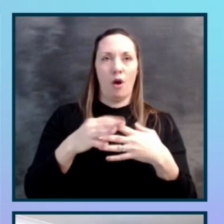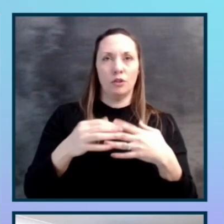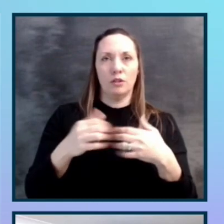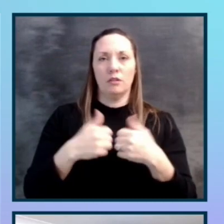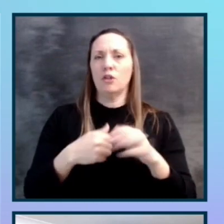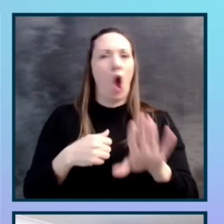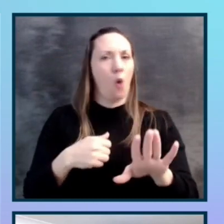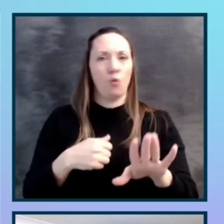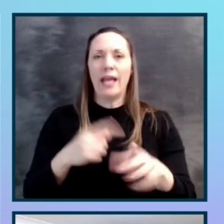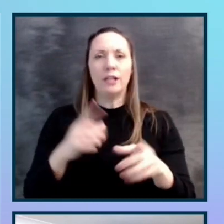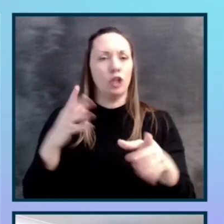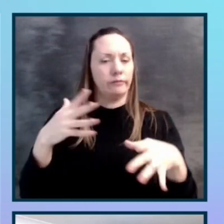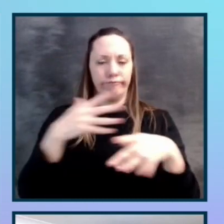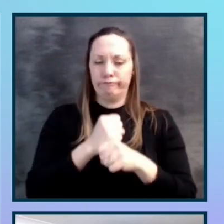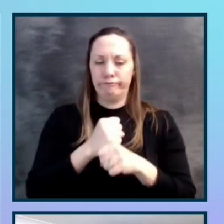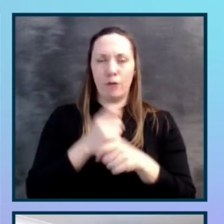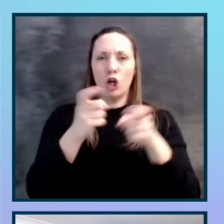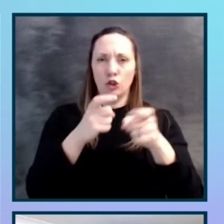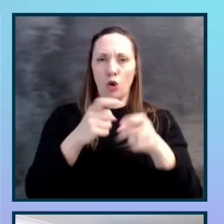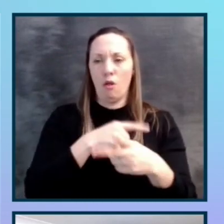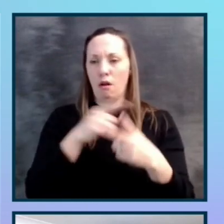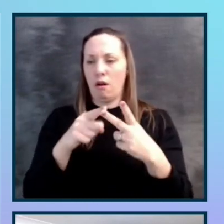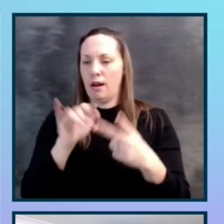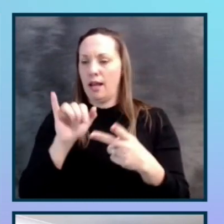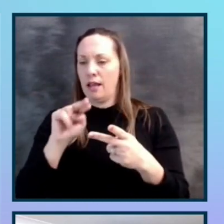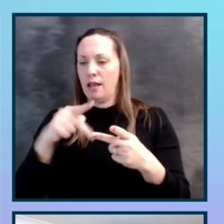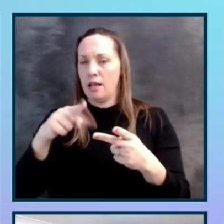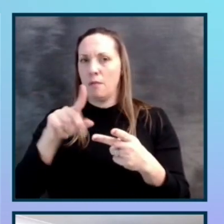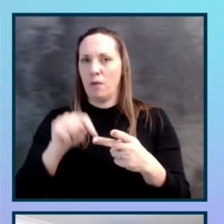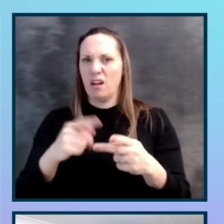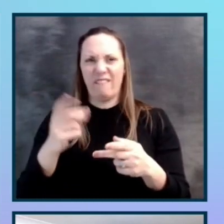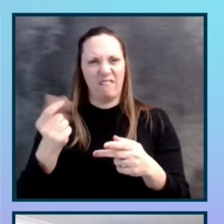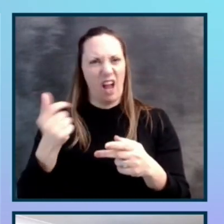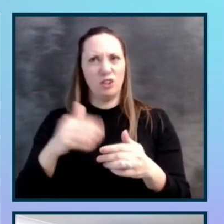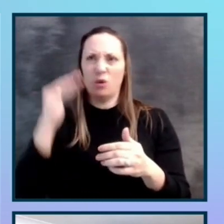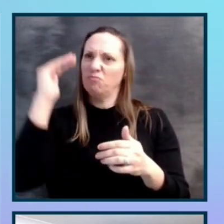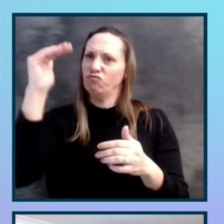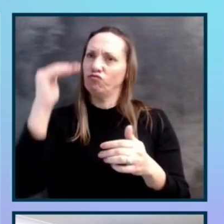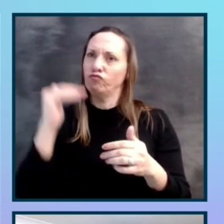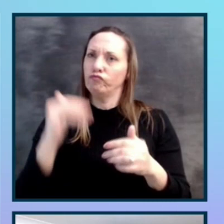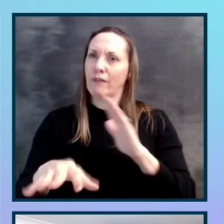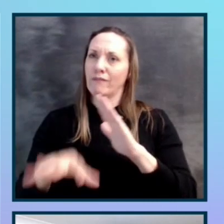And then you can just keep scrolling, and you know, finding what you want, which is massive.